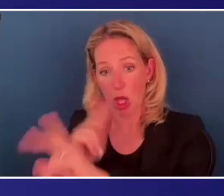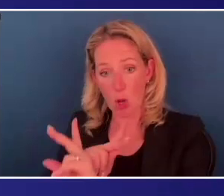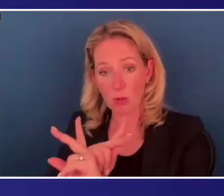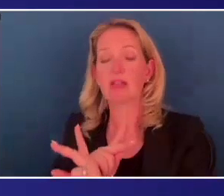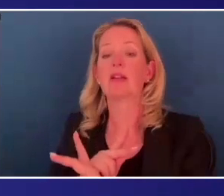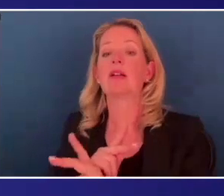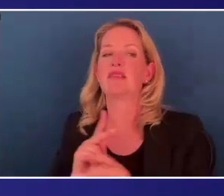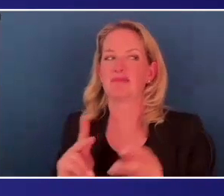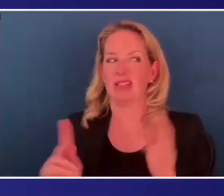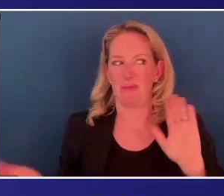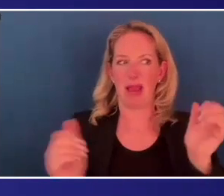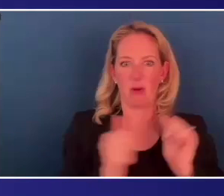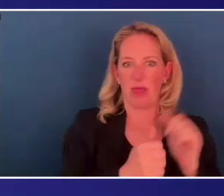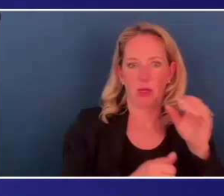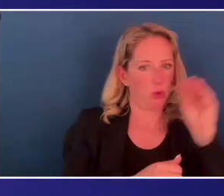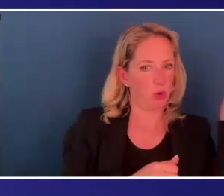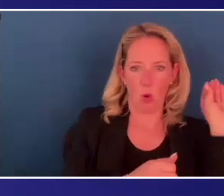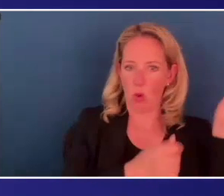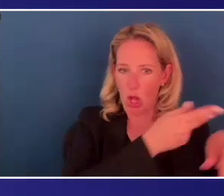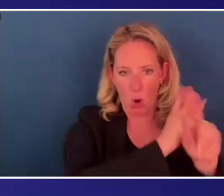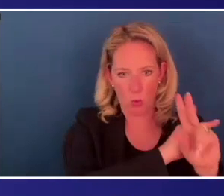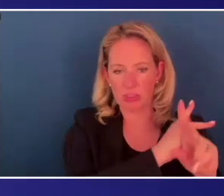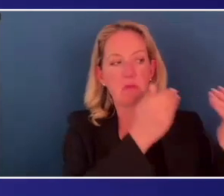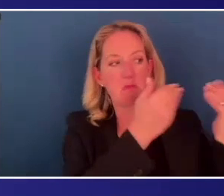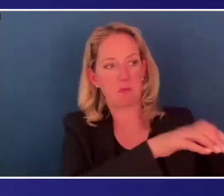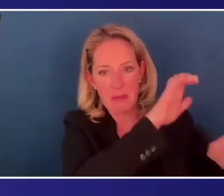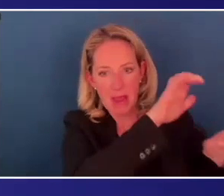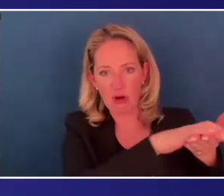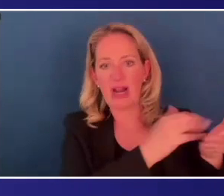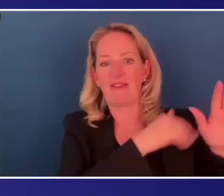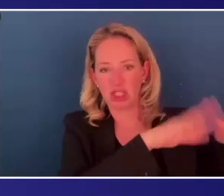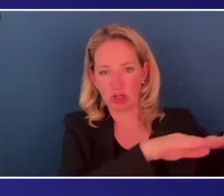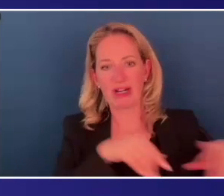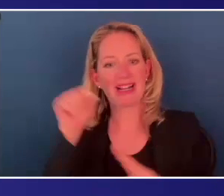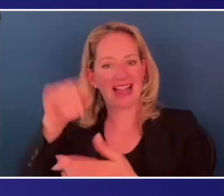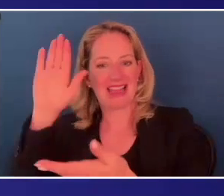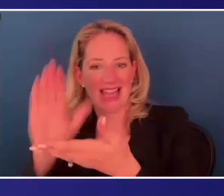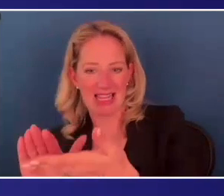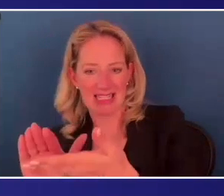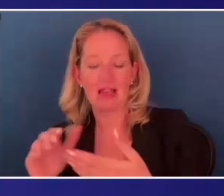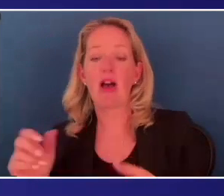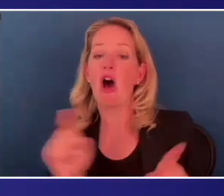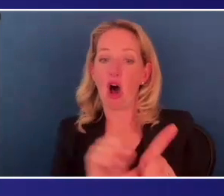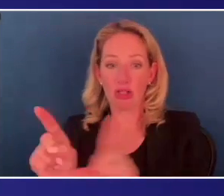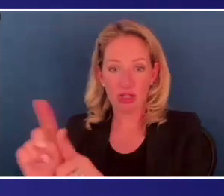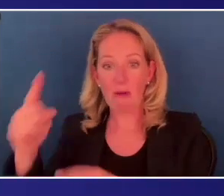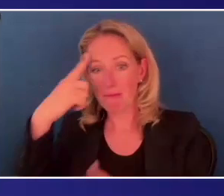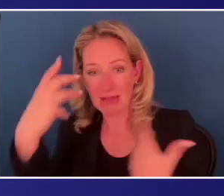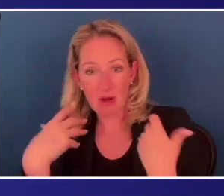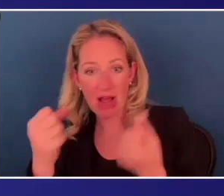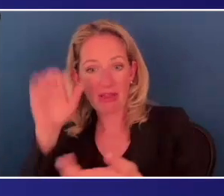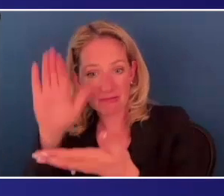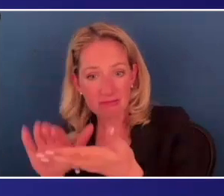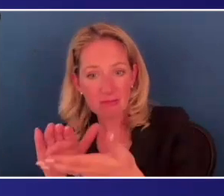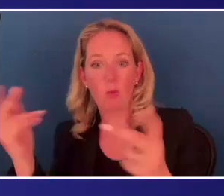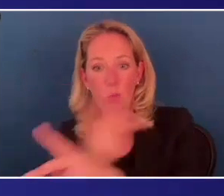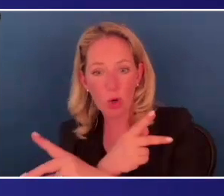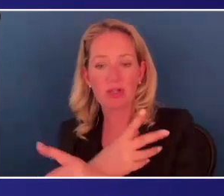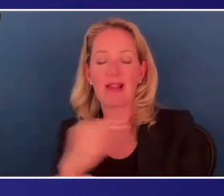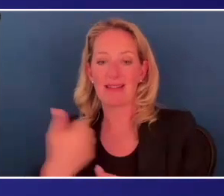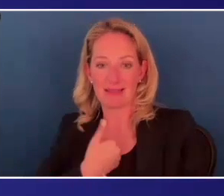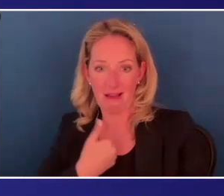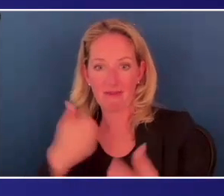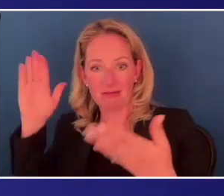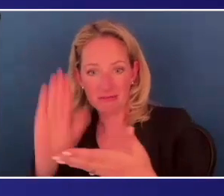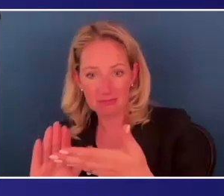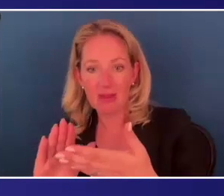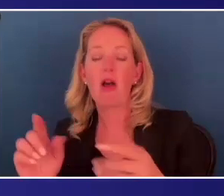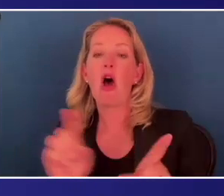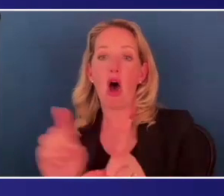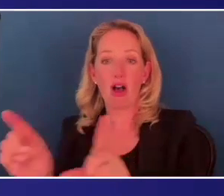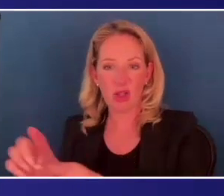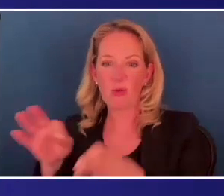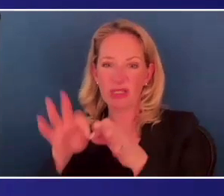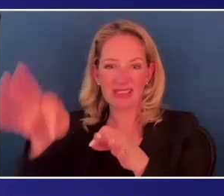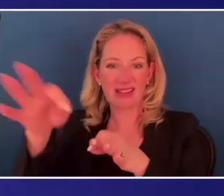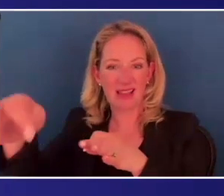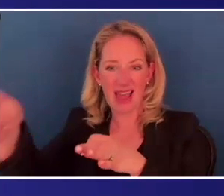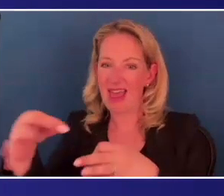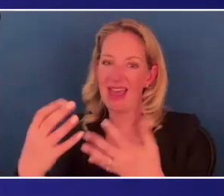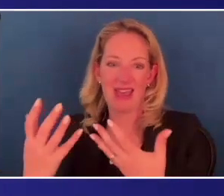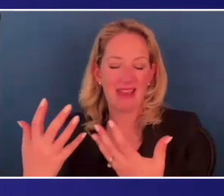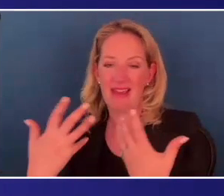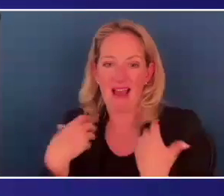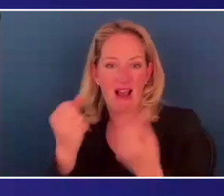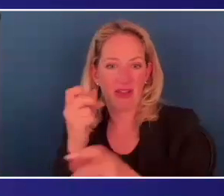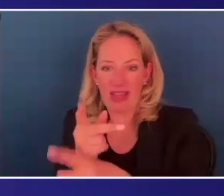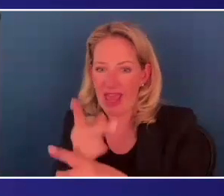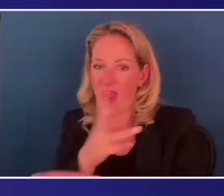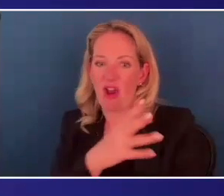They have worse self-rated health and mental health. And are more likely to delay health care or reduce the amount of prescribed medication they take in order to save money.